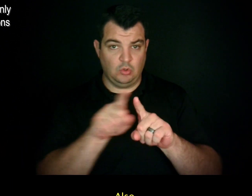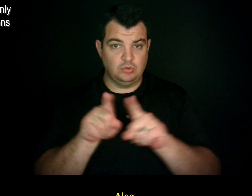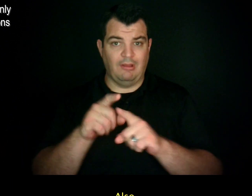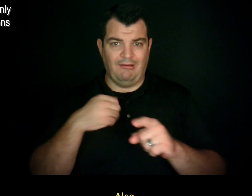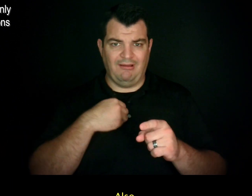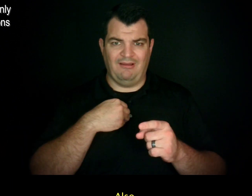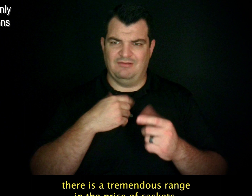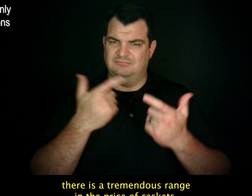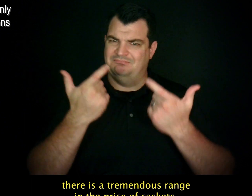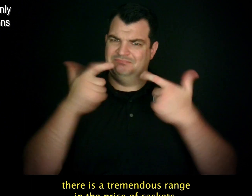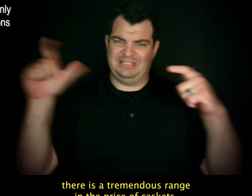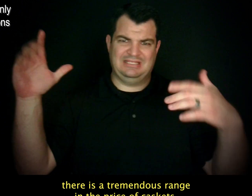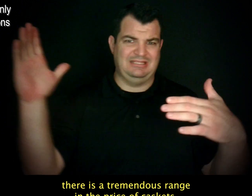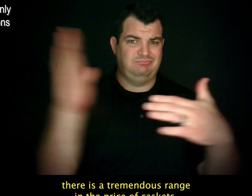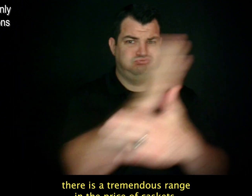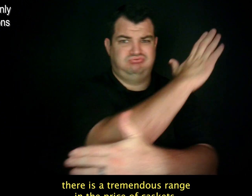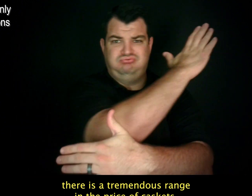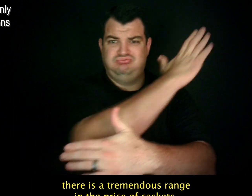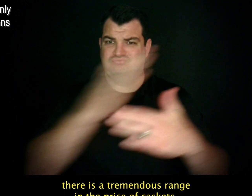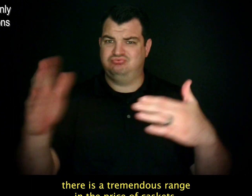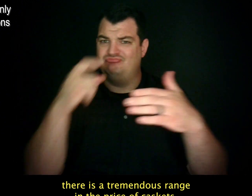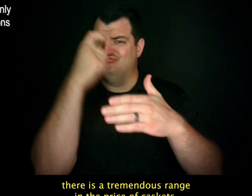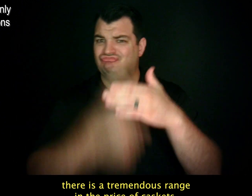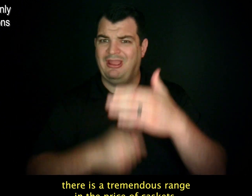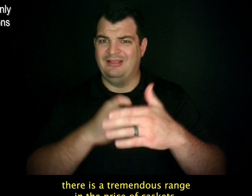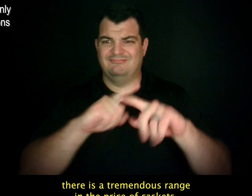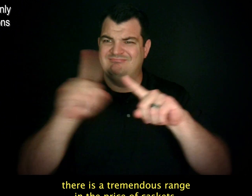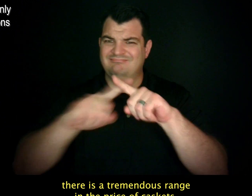Also, there is a tremendous range in the price of caskets,